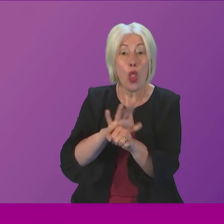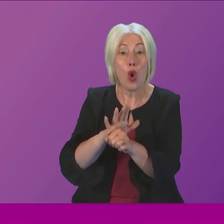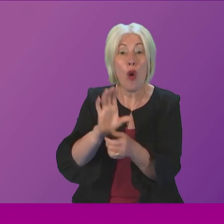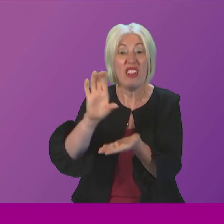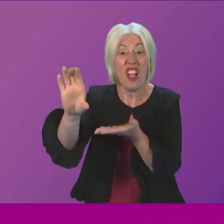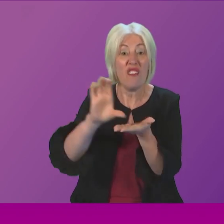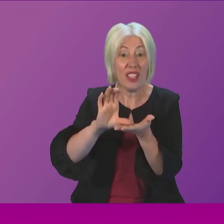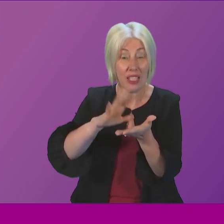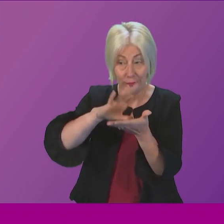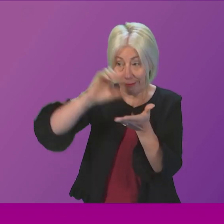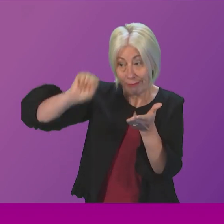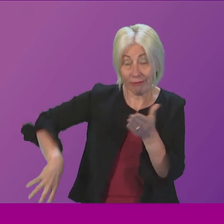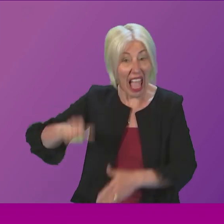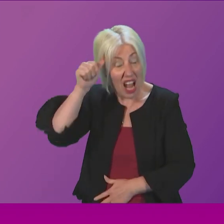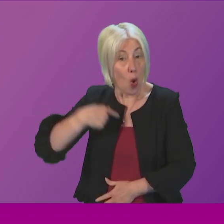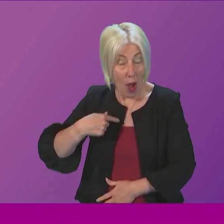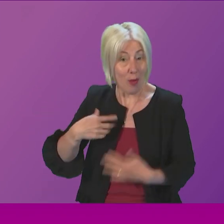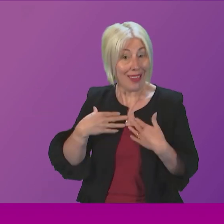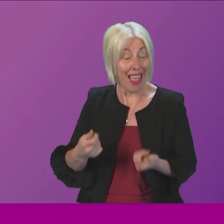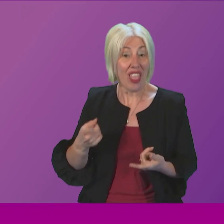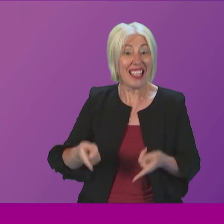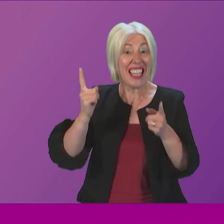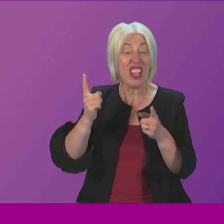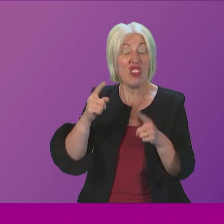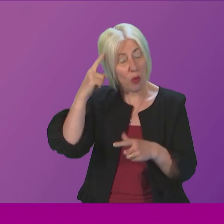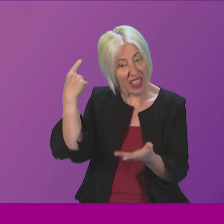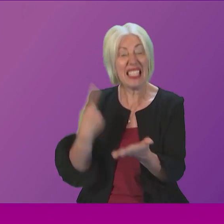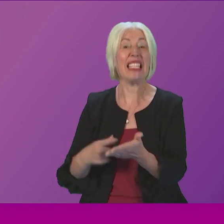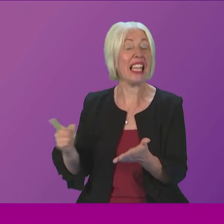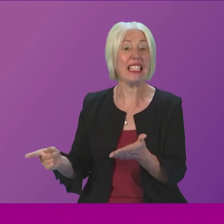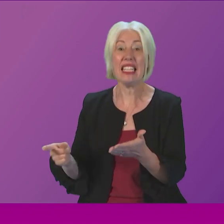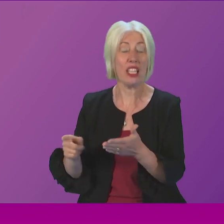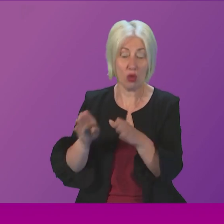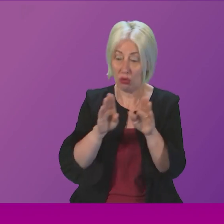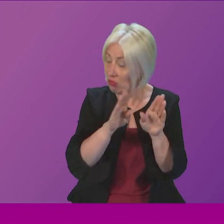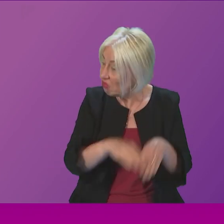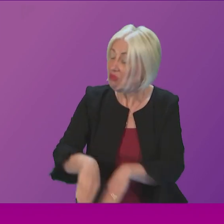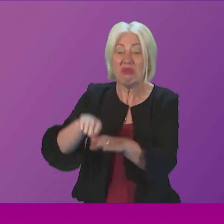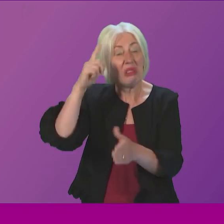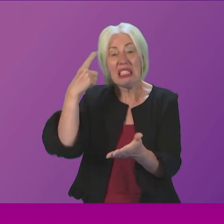I was the health secretary here, in Scotland, when it took the decision to unilaterally withdraw any Covid funding.